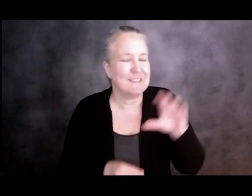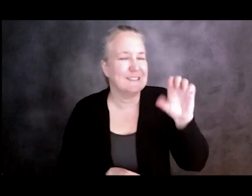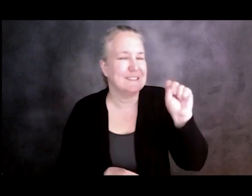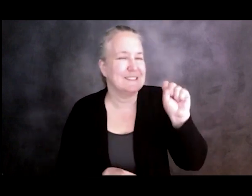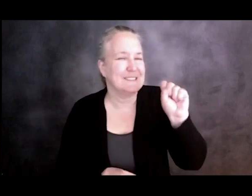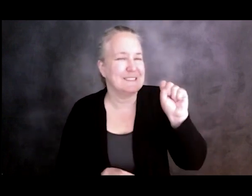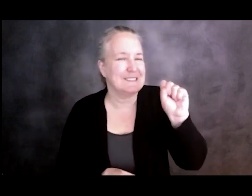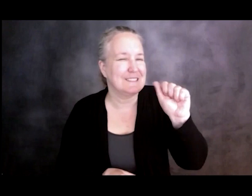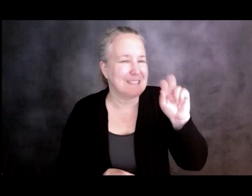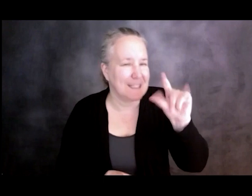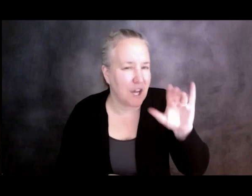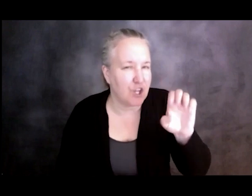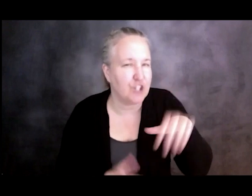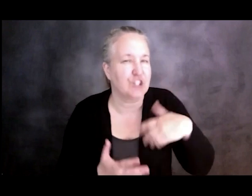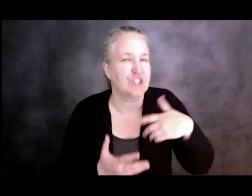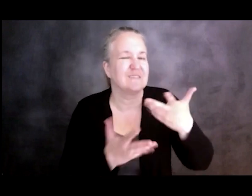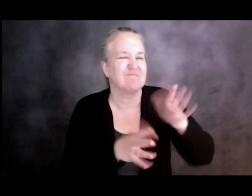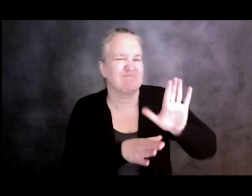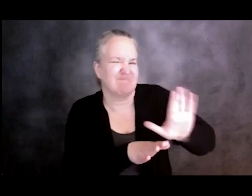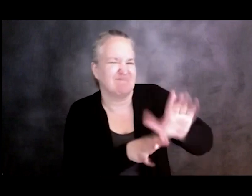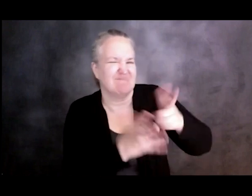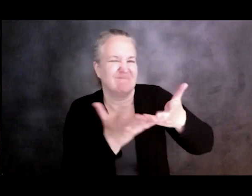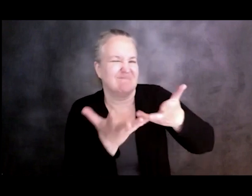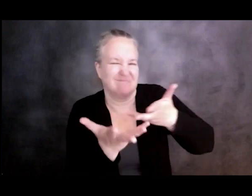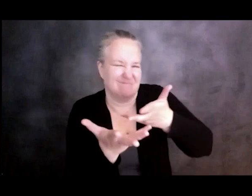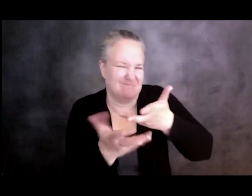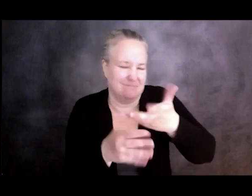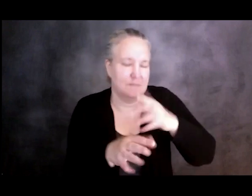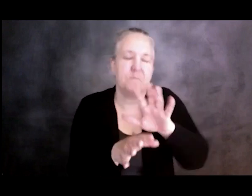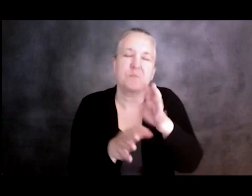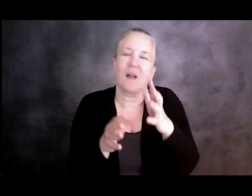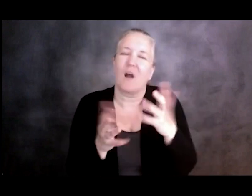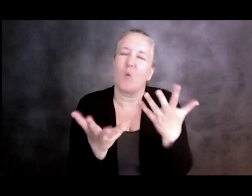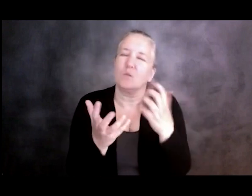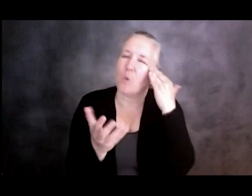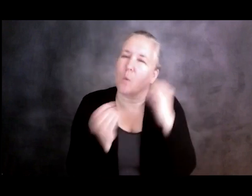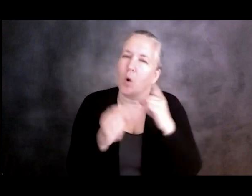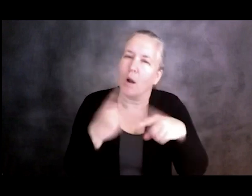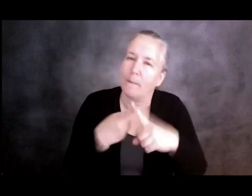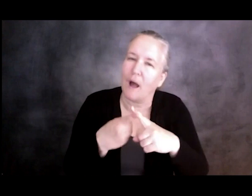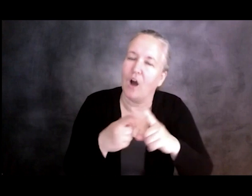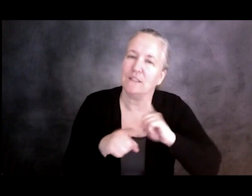that affords you, but just more about how you're inhabiting these different guises.